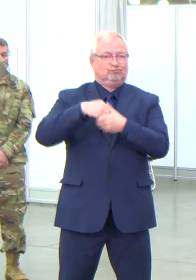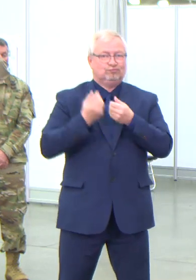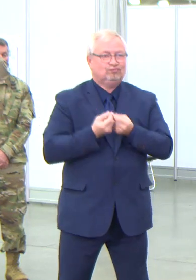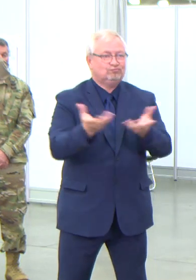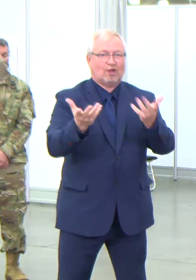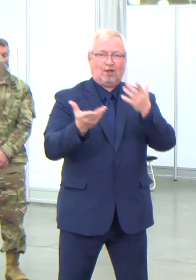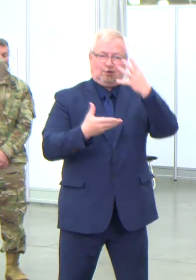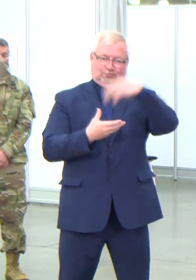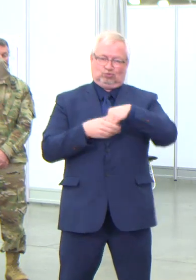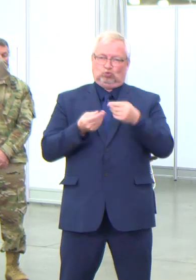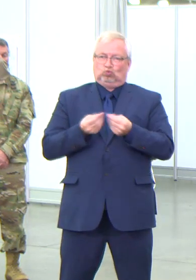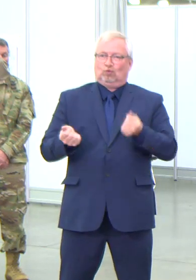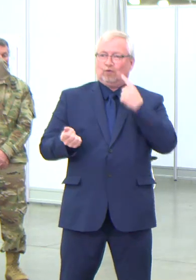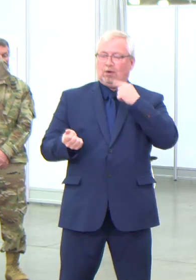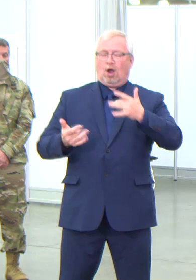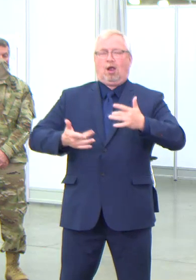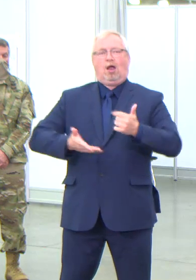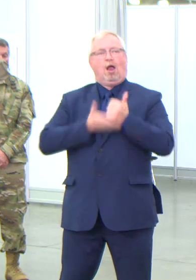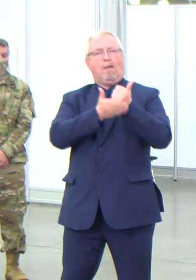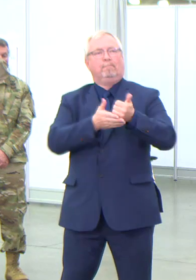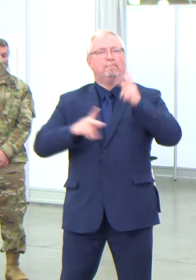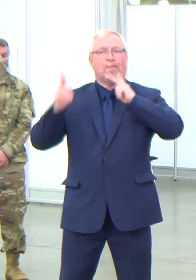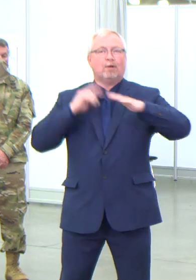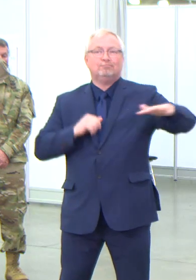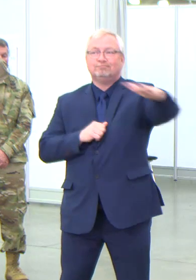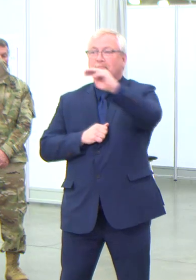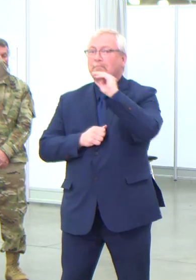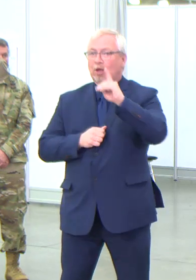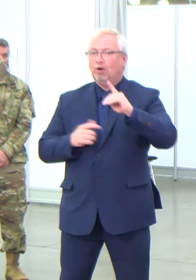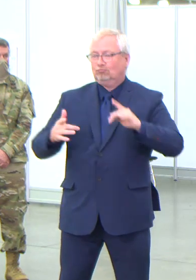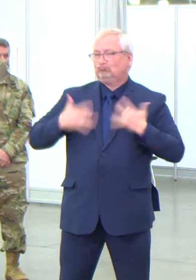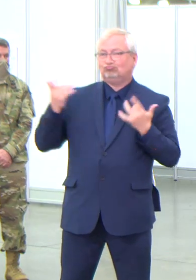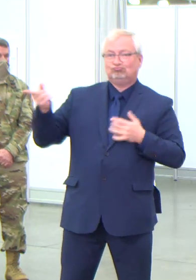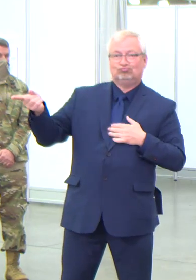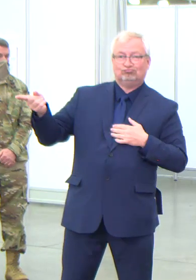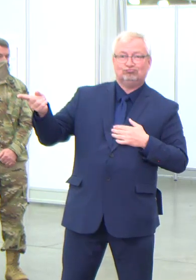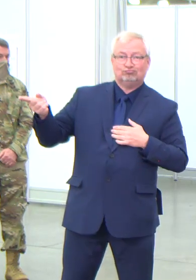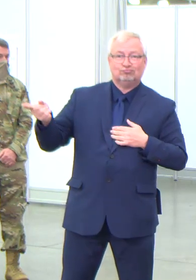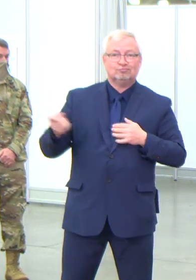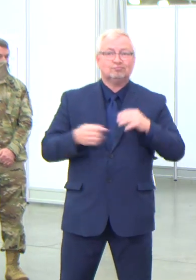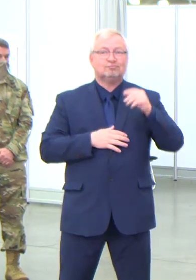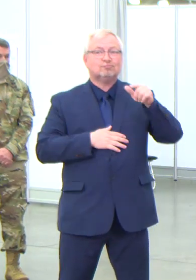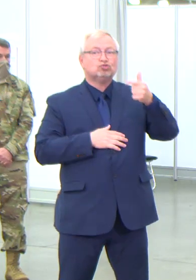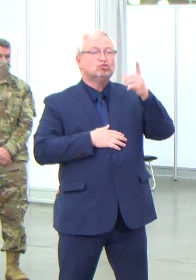very happy to be doing this and part of the solution and in some way helping their fellow Marylanders. The so this is